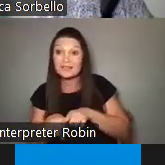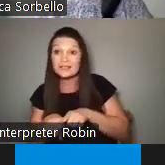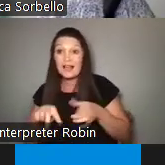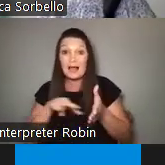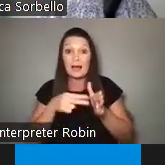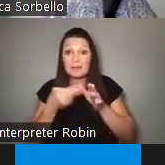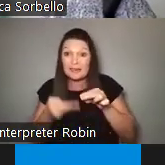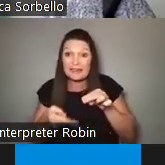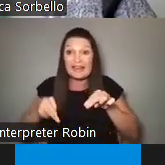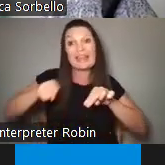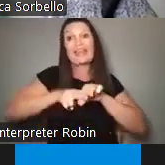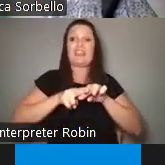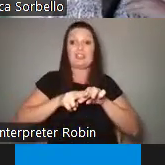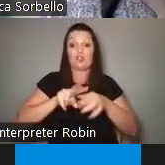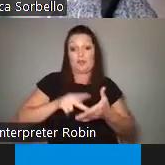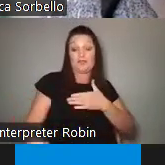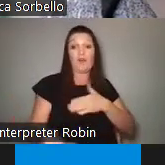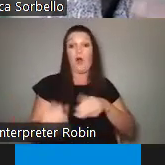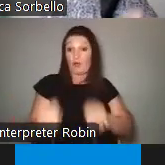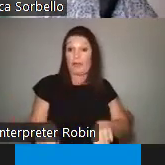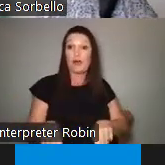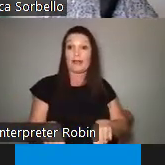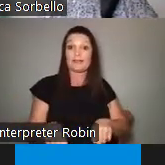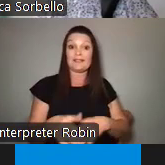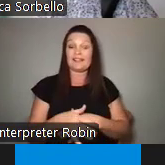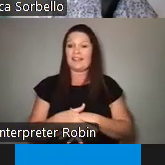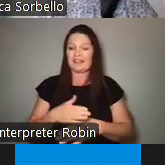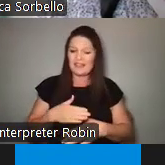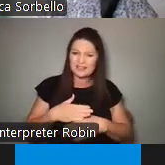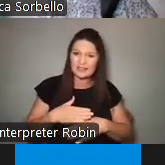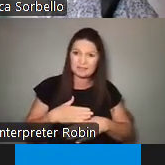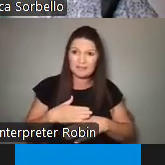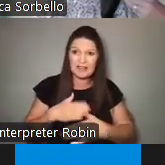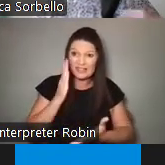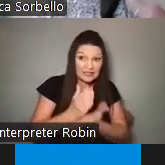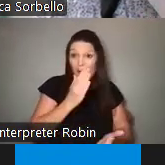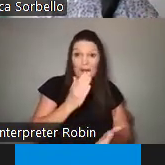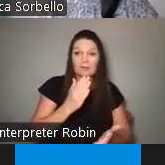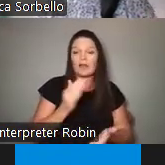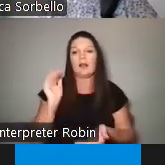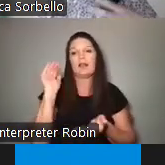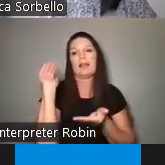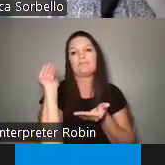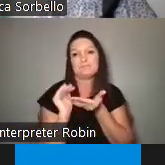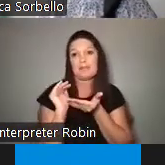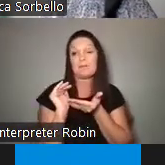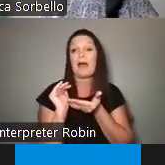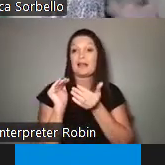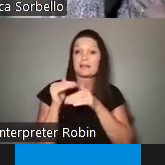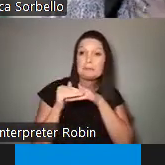. It minimizes risk and helps to alert the staff around that again that person is at risk.